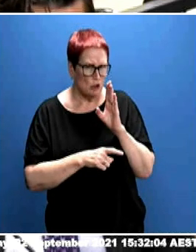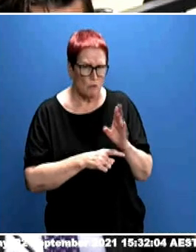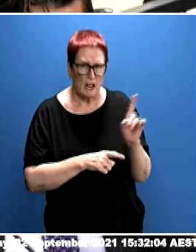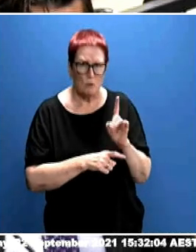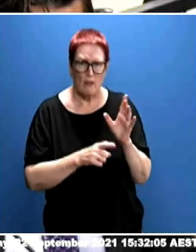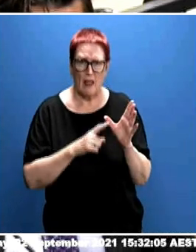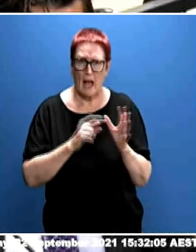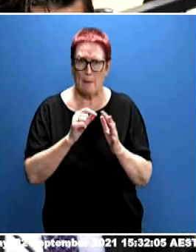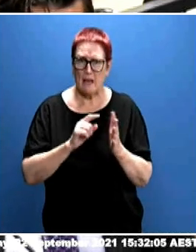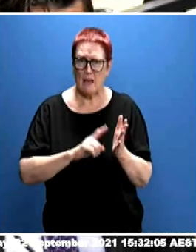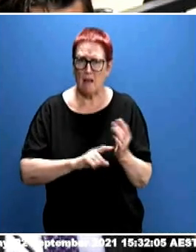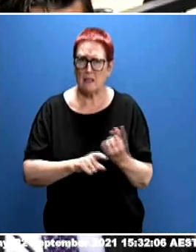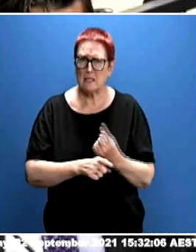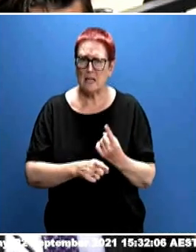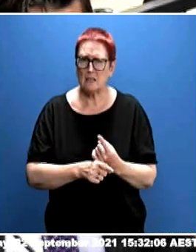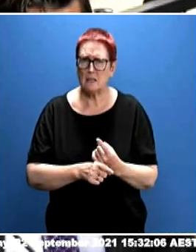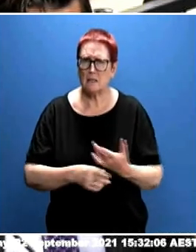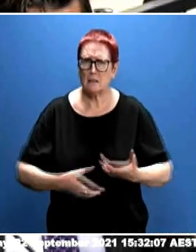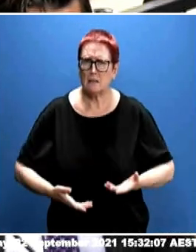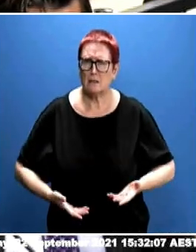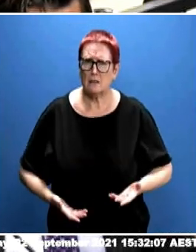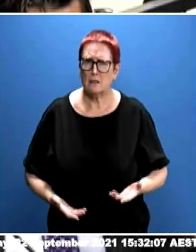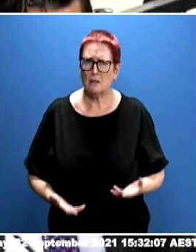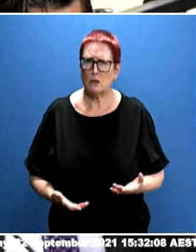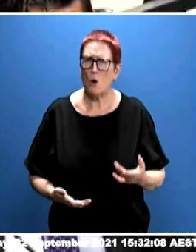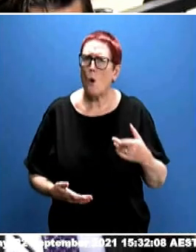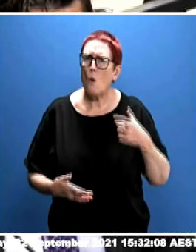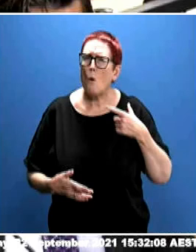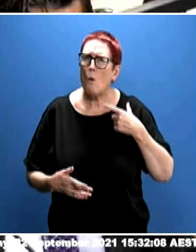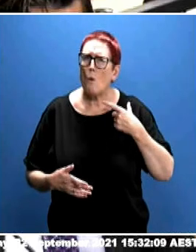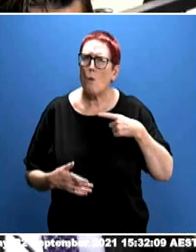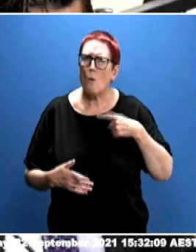Why would that be needed to be mediated by some other person within the Department?